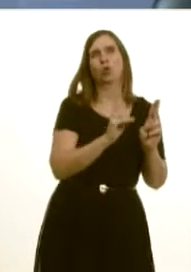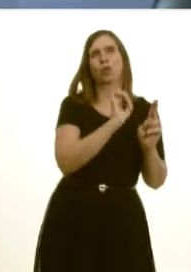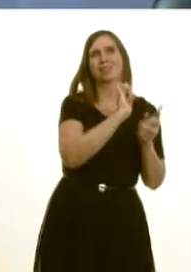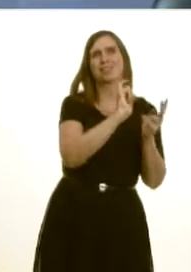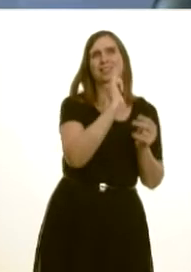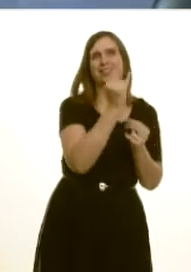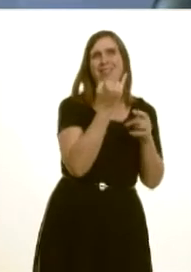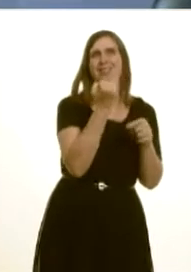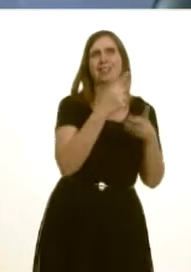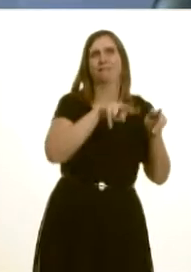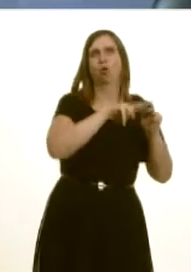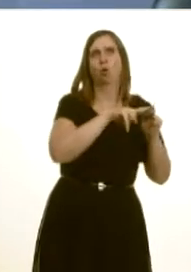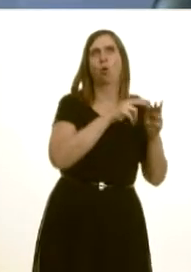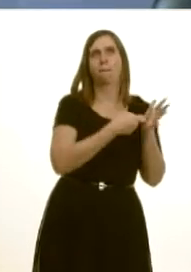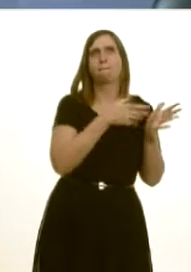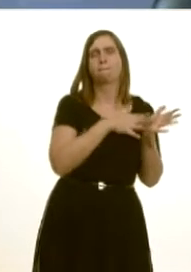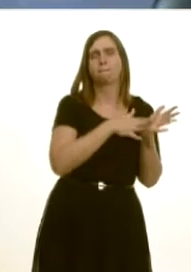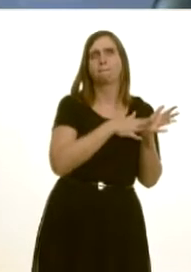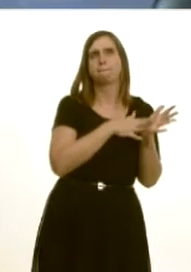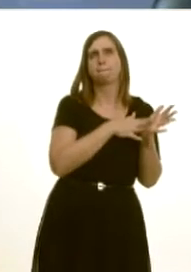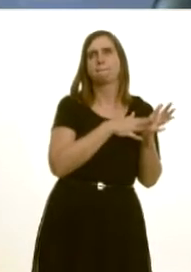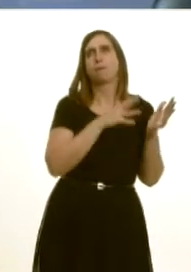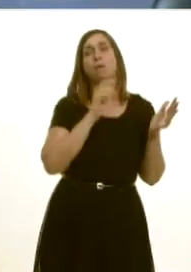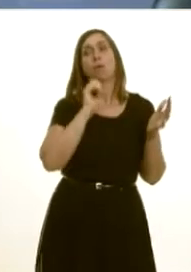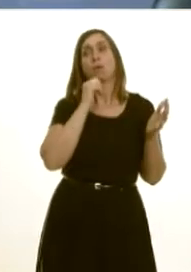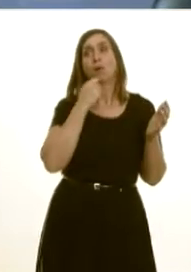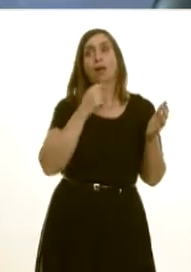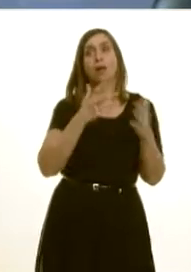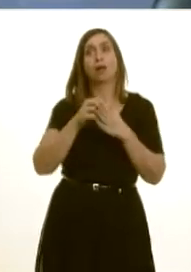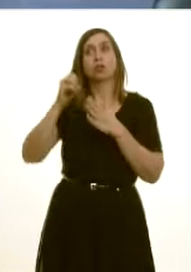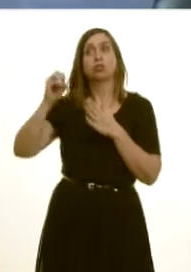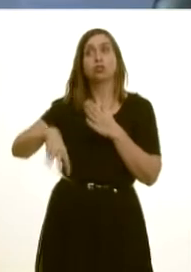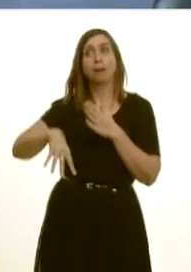you expect some local authorities to reverse decisions to scrap free travel for those learners?